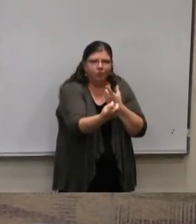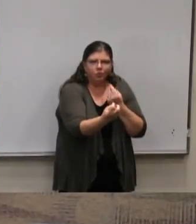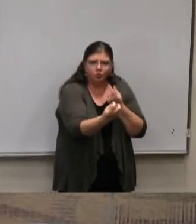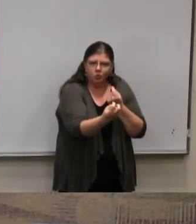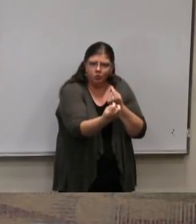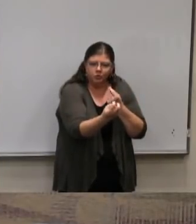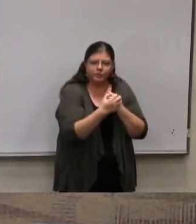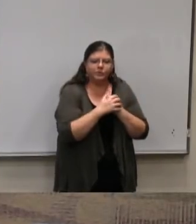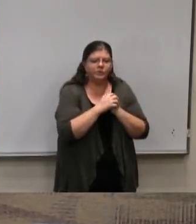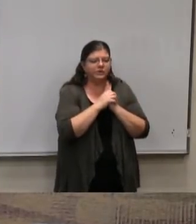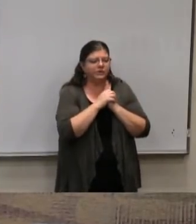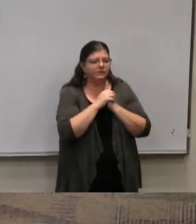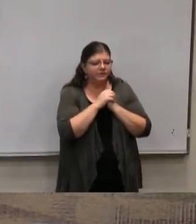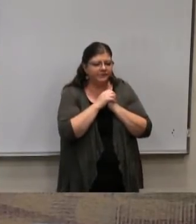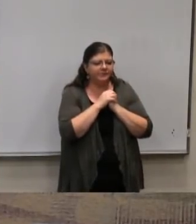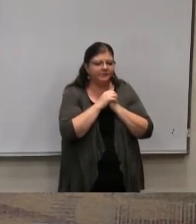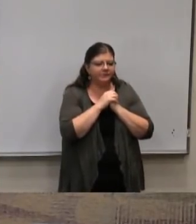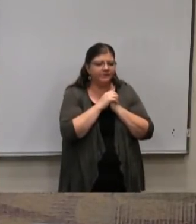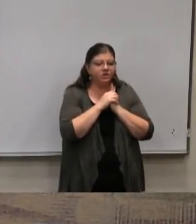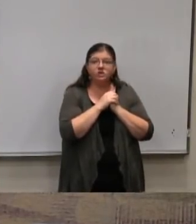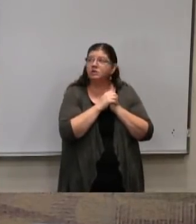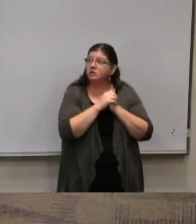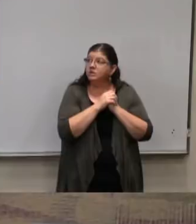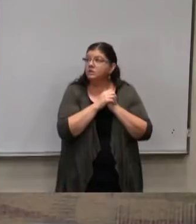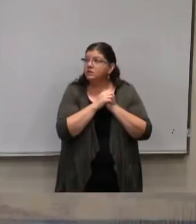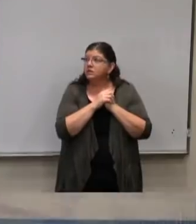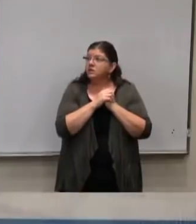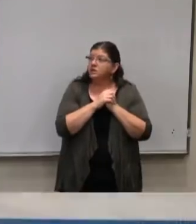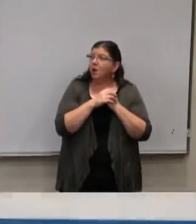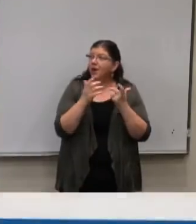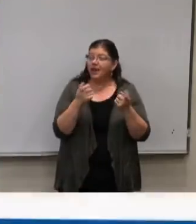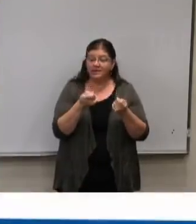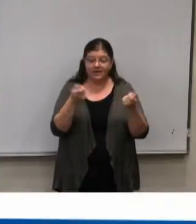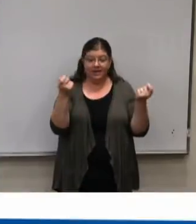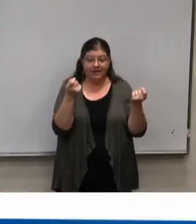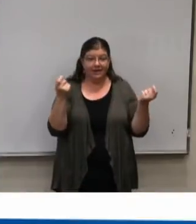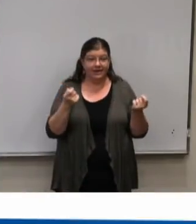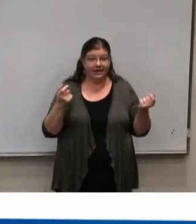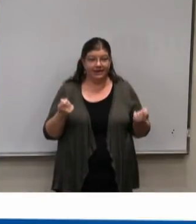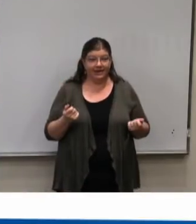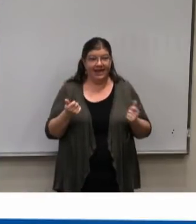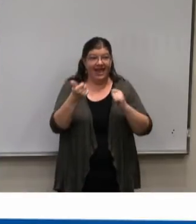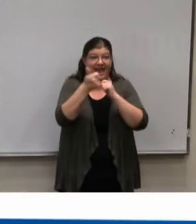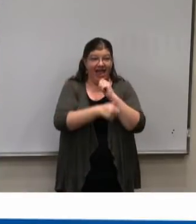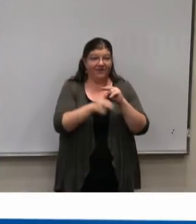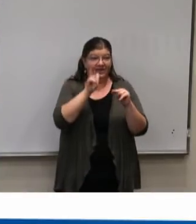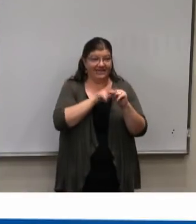So let's, uh make C20 optimize every seat is six feet away from every other seat.